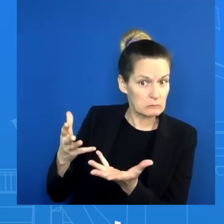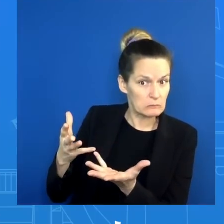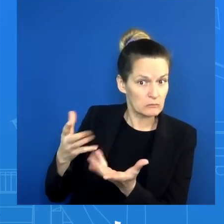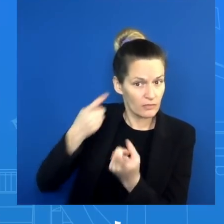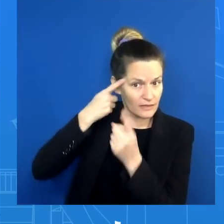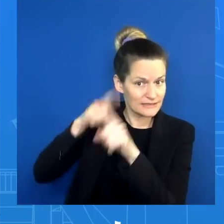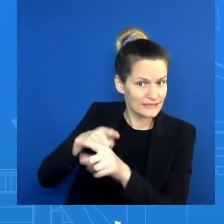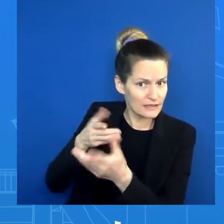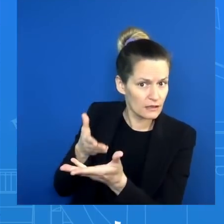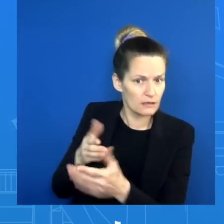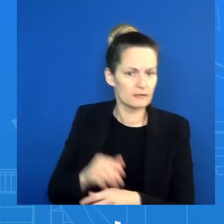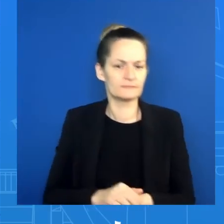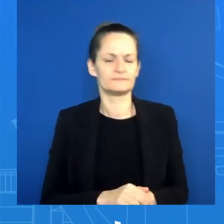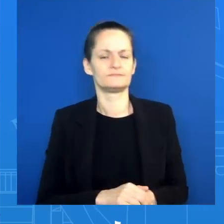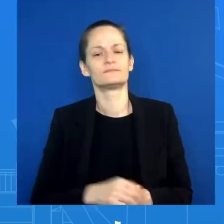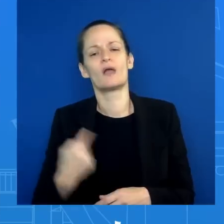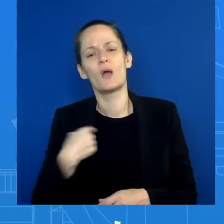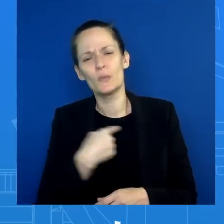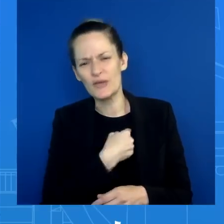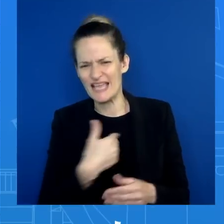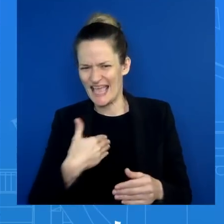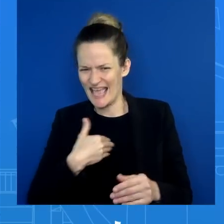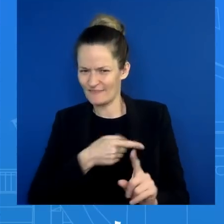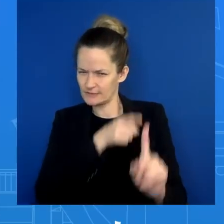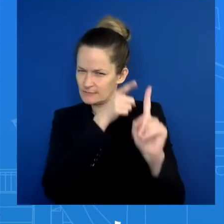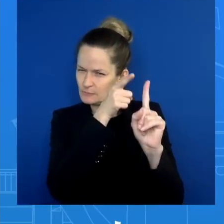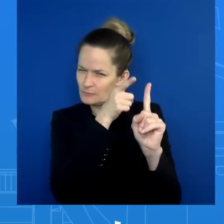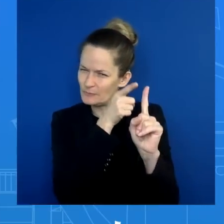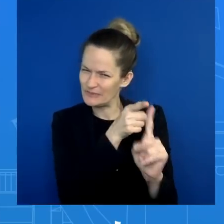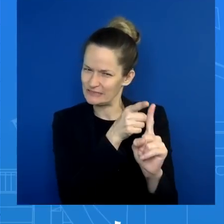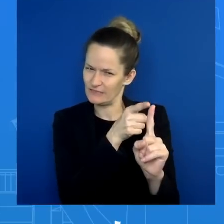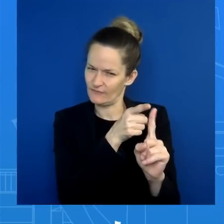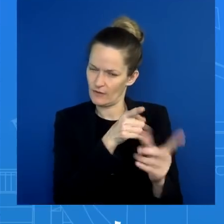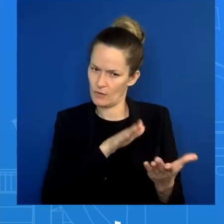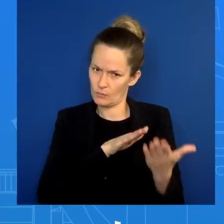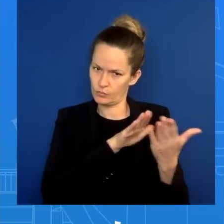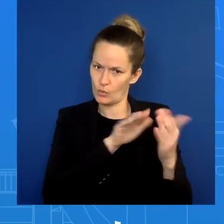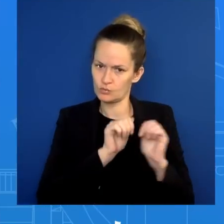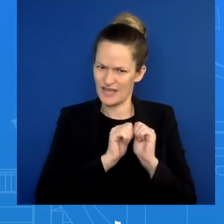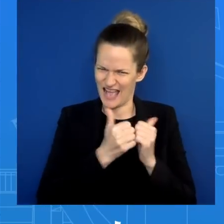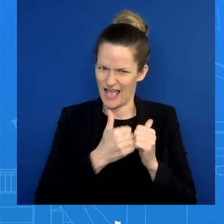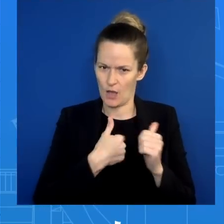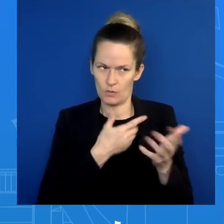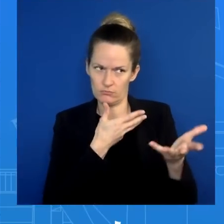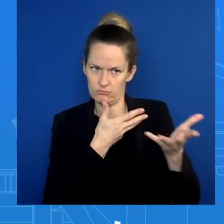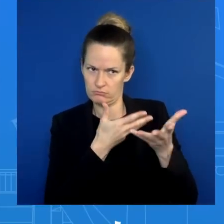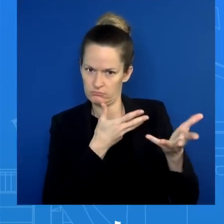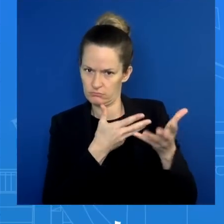to these negotiations from the beginning, from the start. If Iran is prepared to comply with its commitments